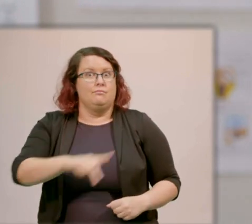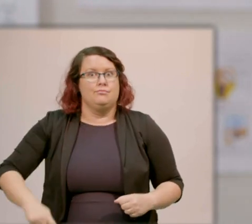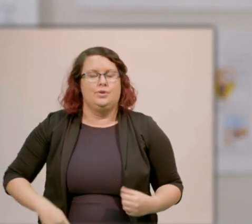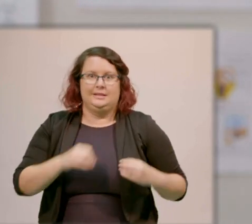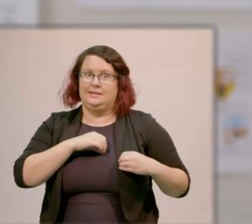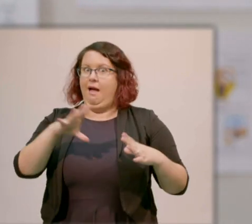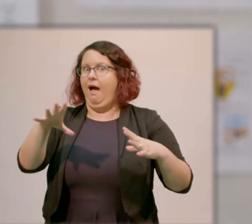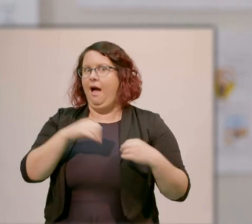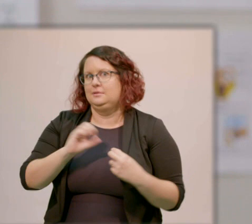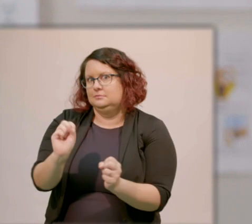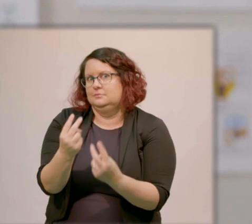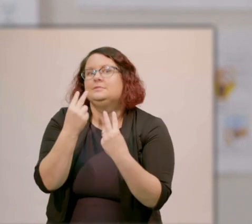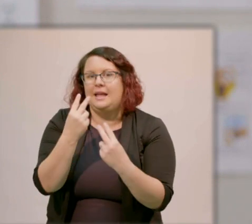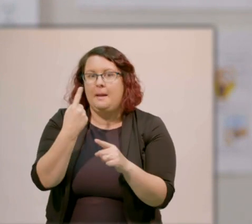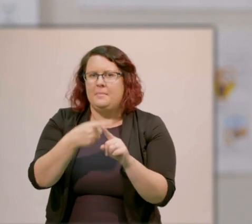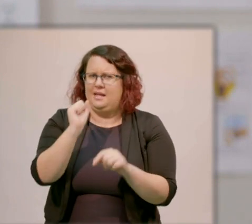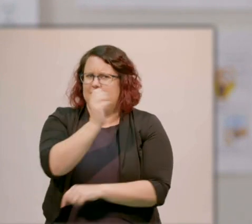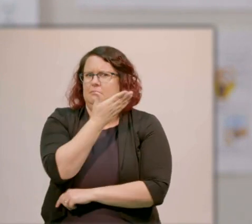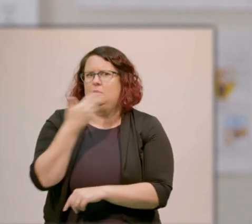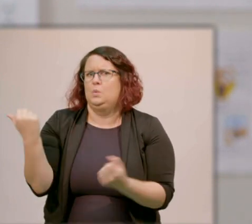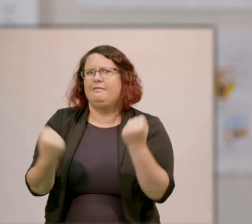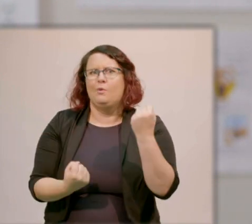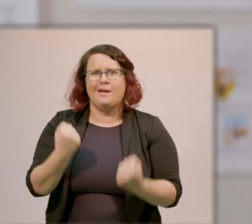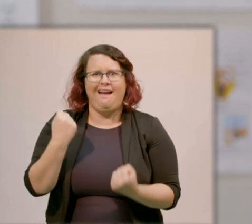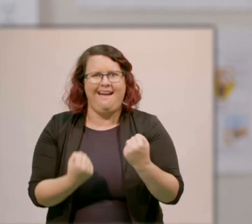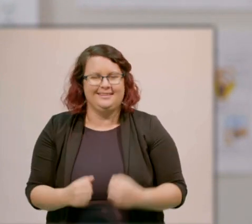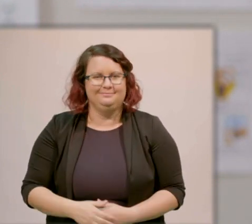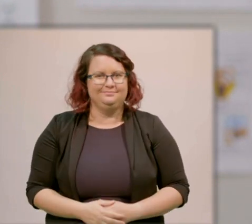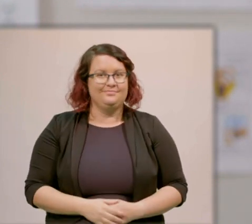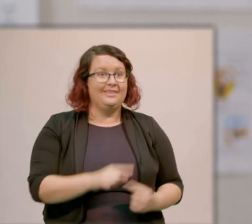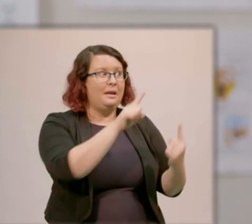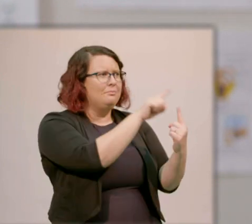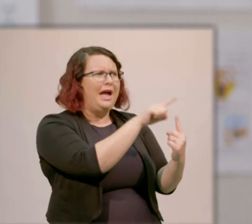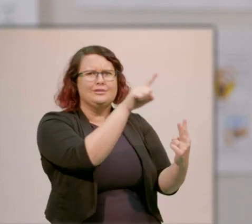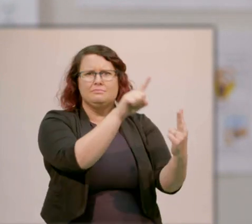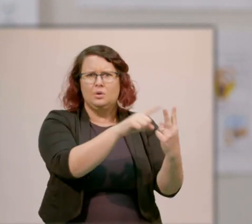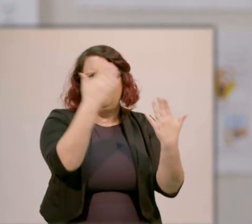not to mention his beautiful car. Paris and Porscha didn't know what to do!